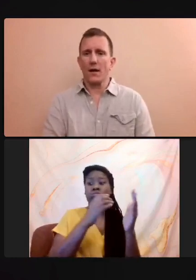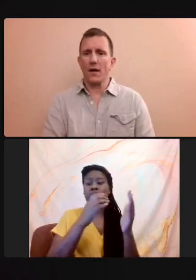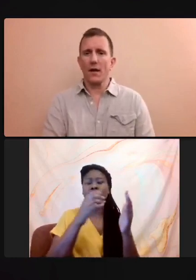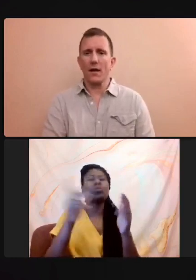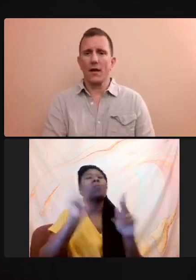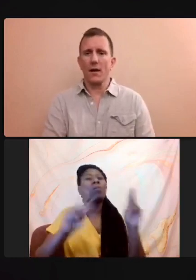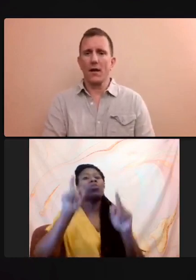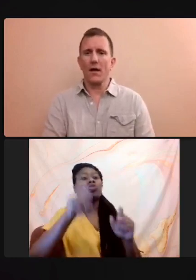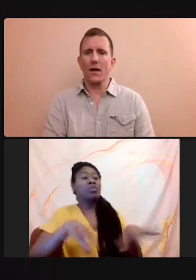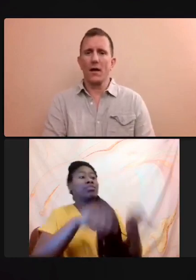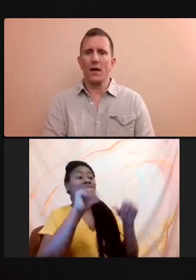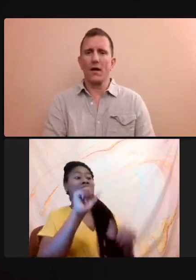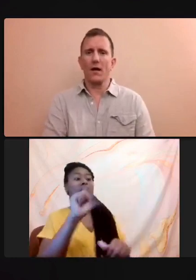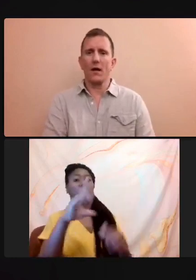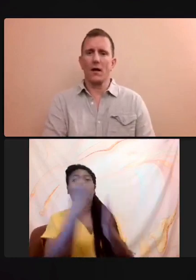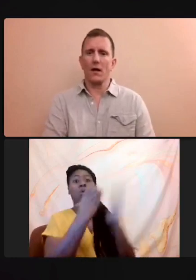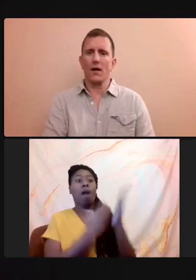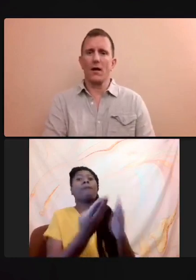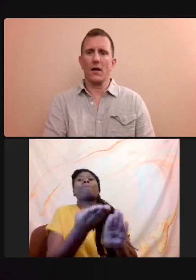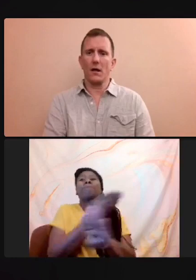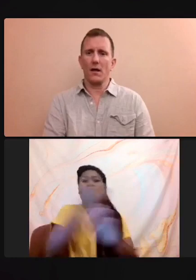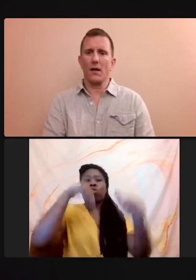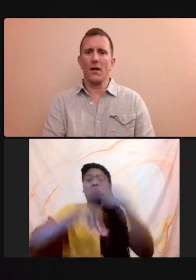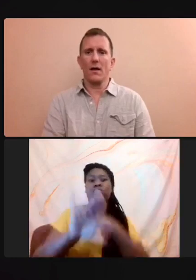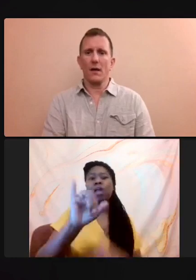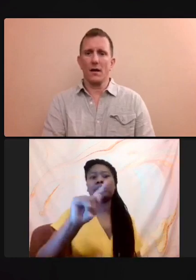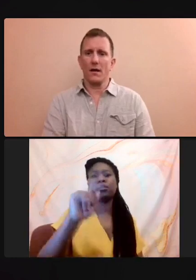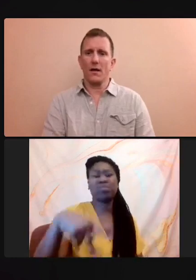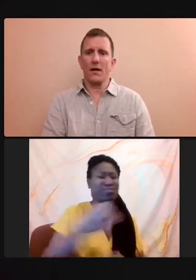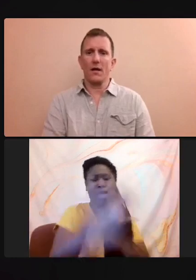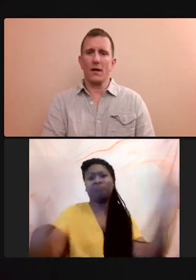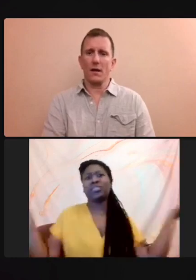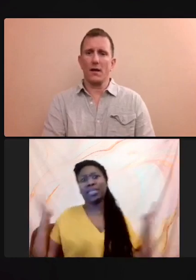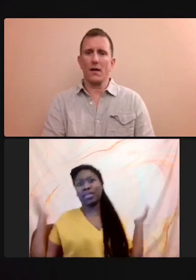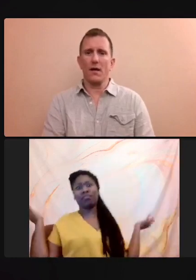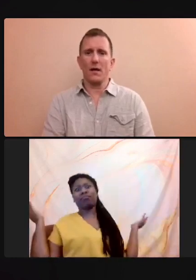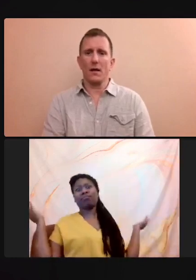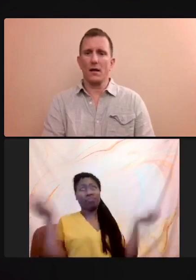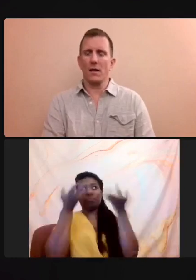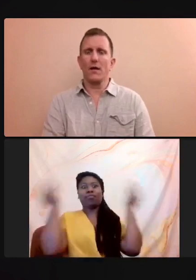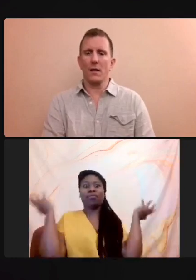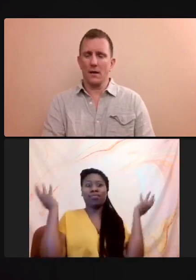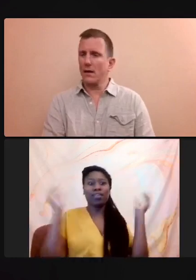is at least on topic, maybe a little off topic versus way, way off the mark.